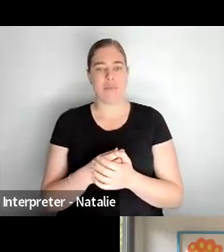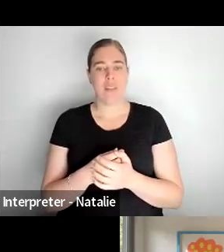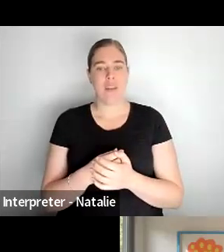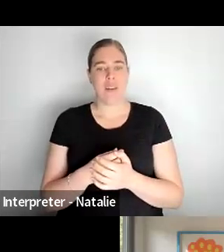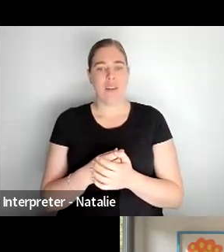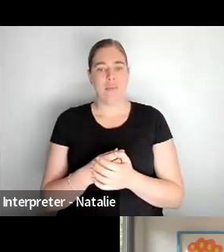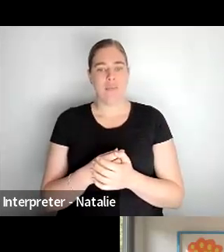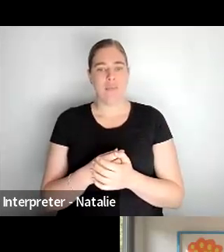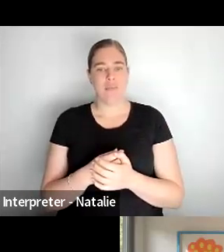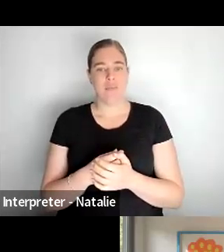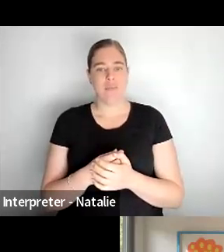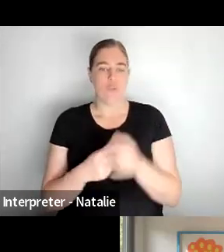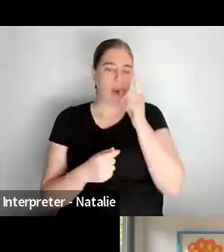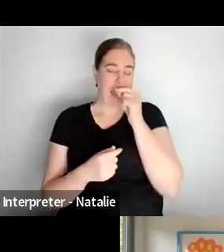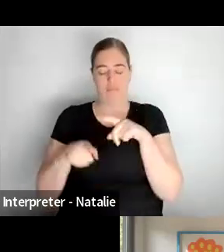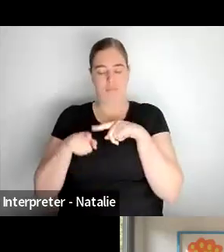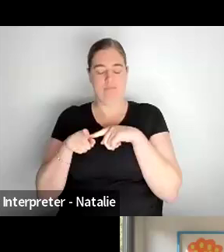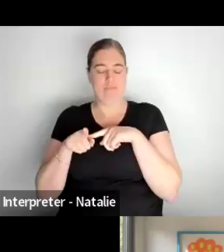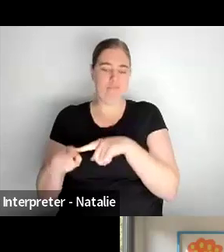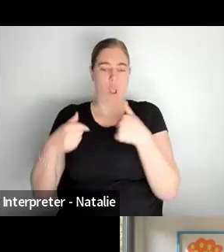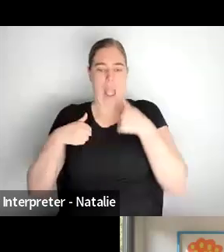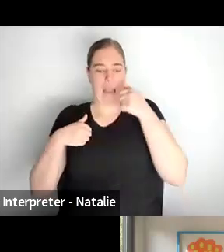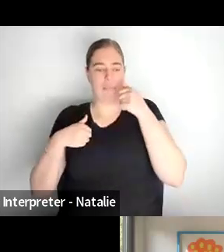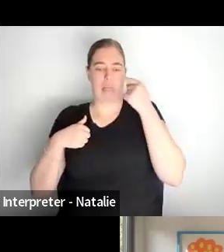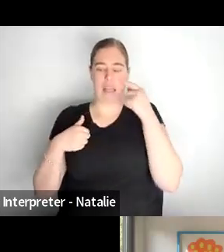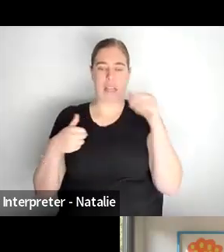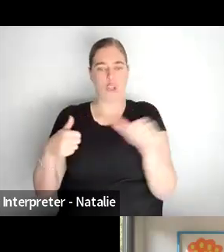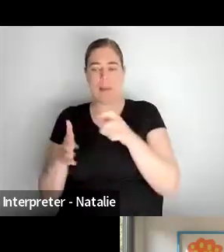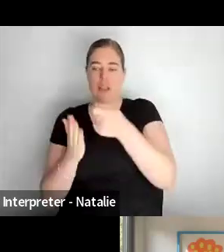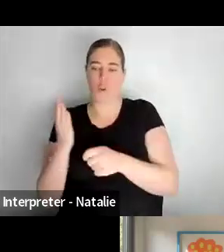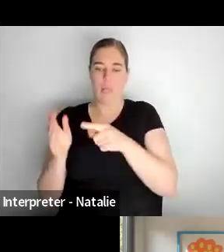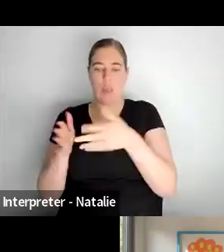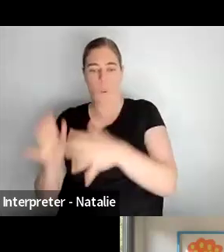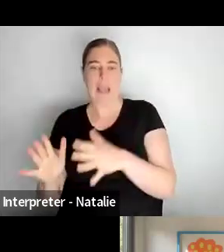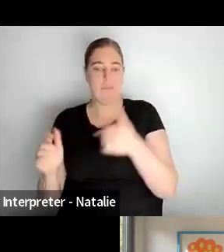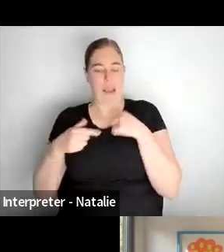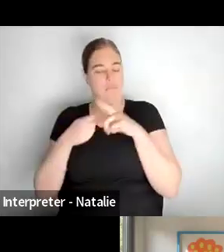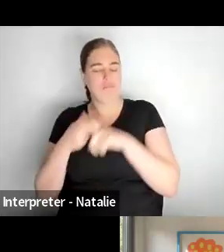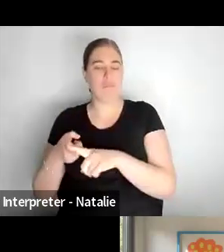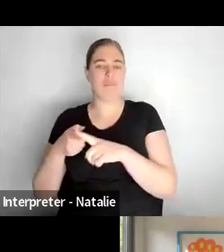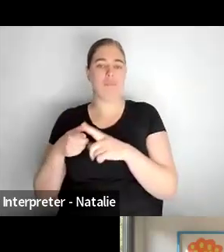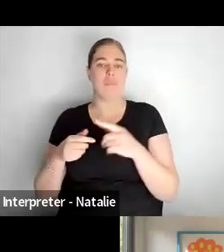how you think it should be scored. Or there has been times where I score something, and then